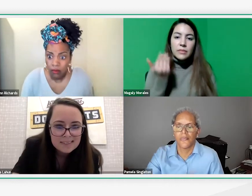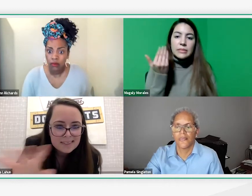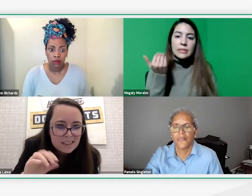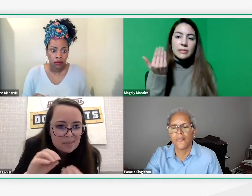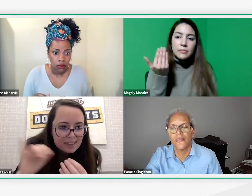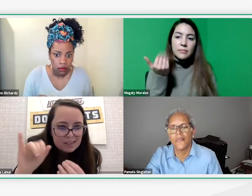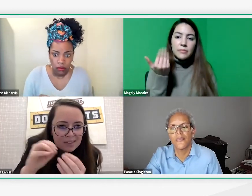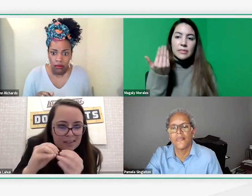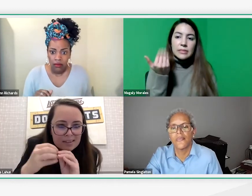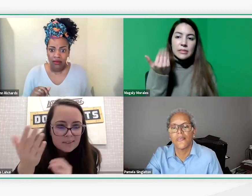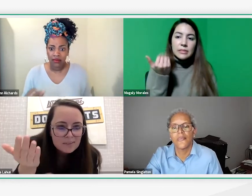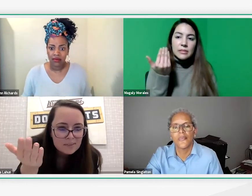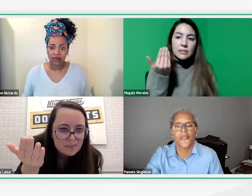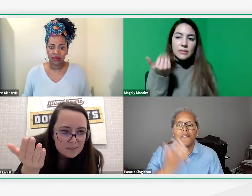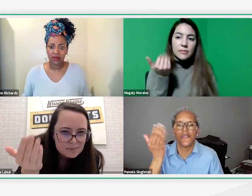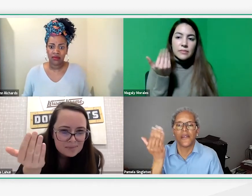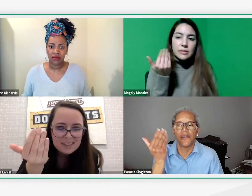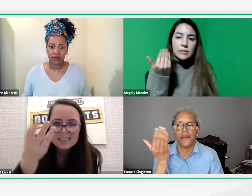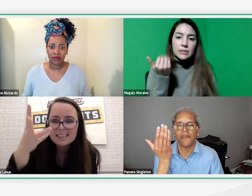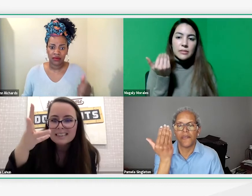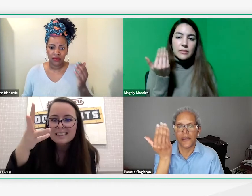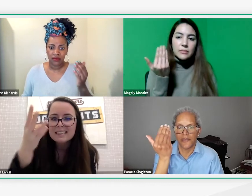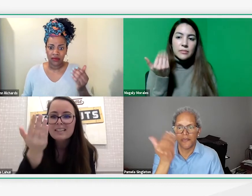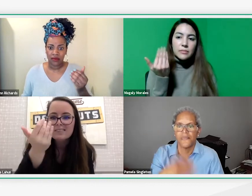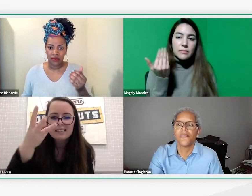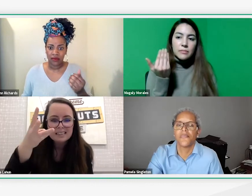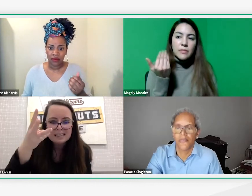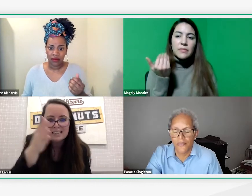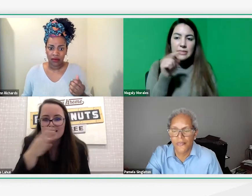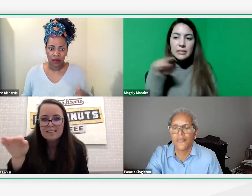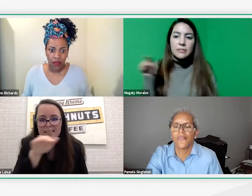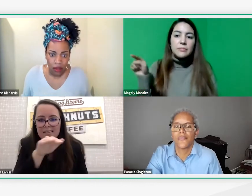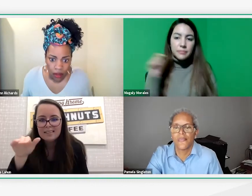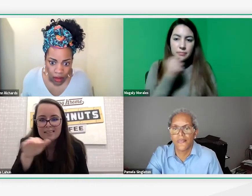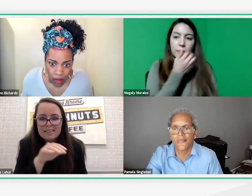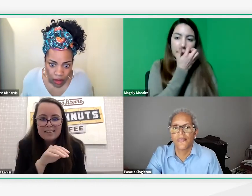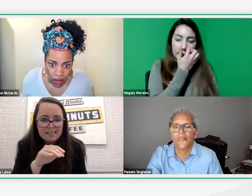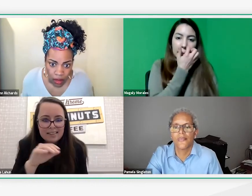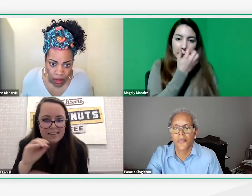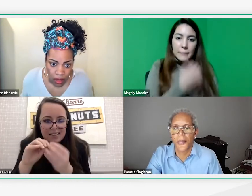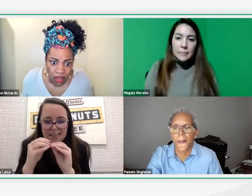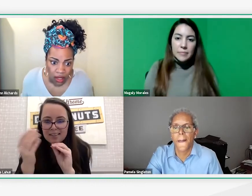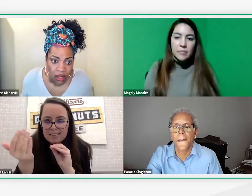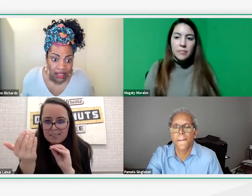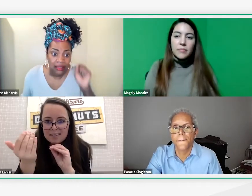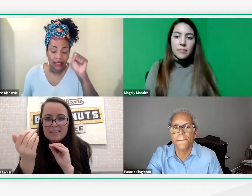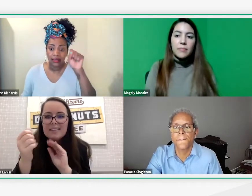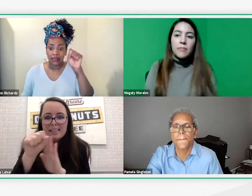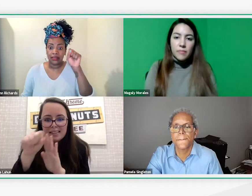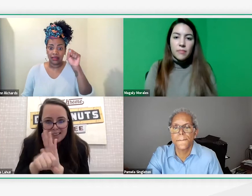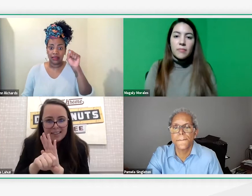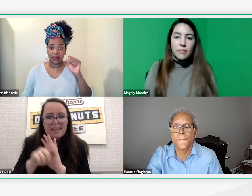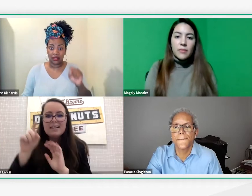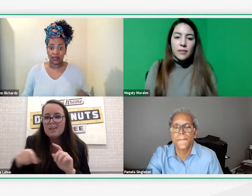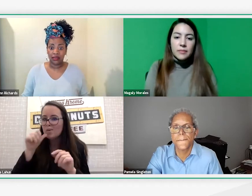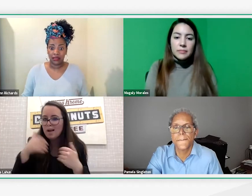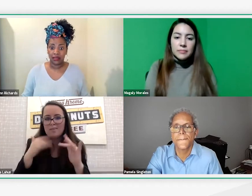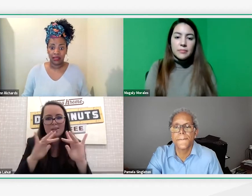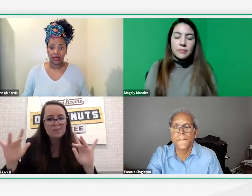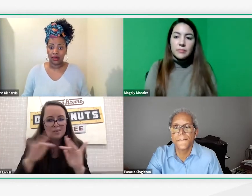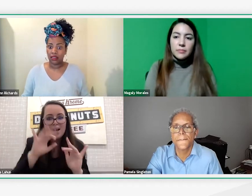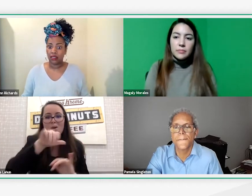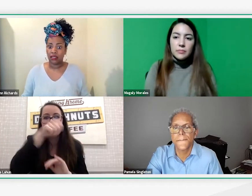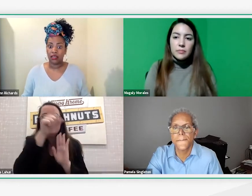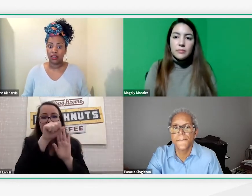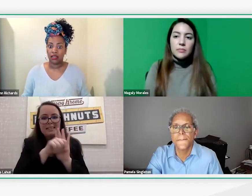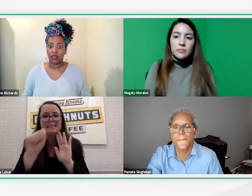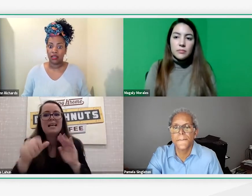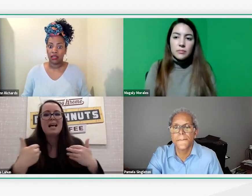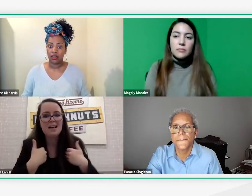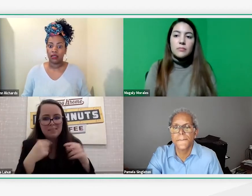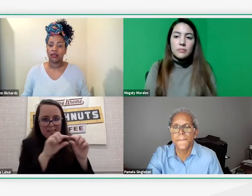Or, 15? >>MASHA LAHUN: 15 is state. If it's blank,